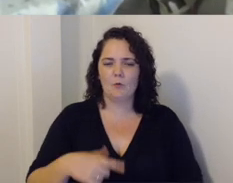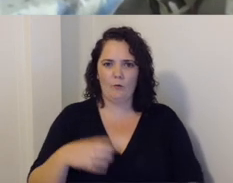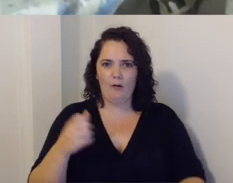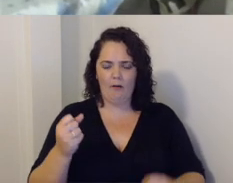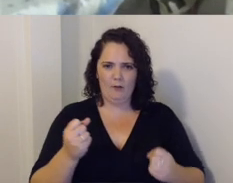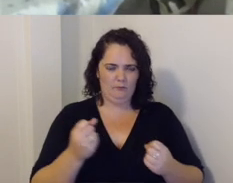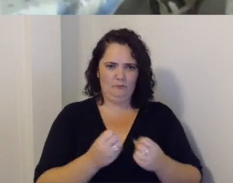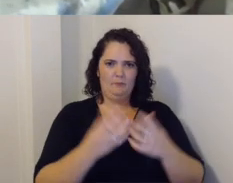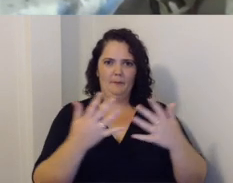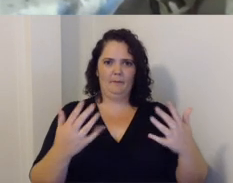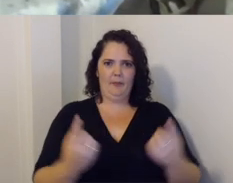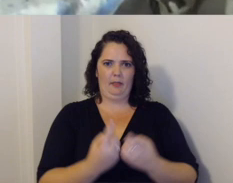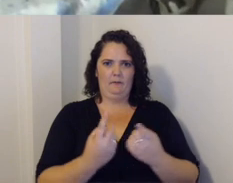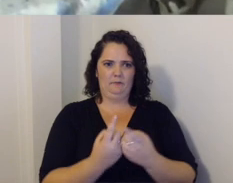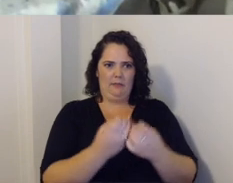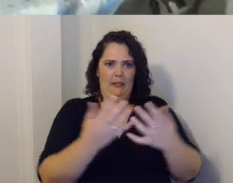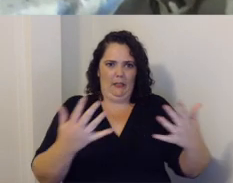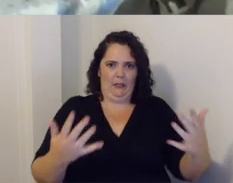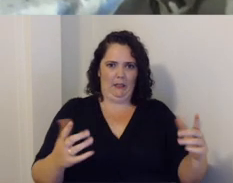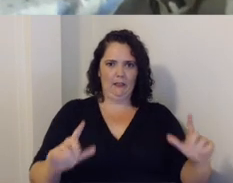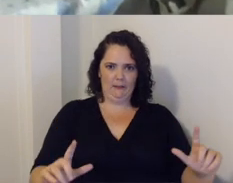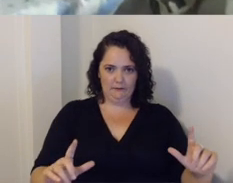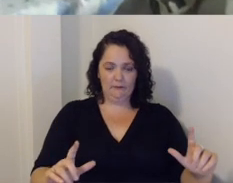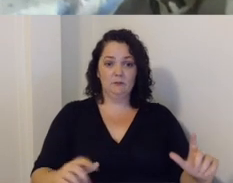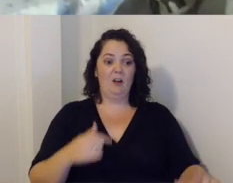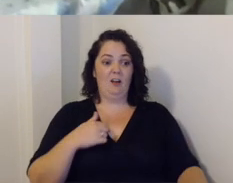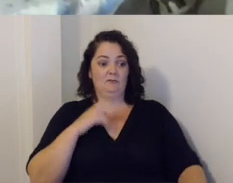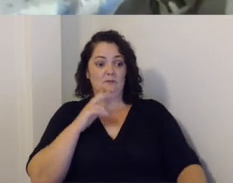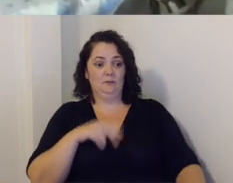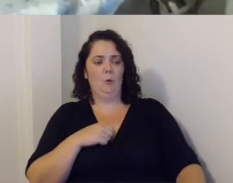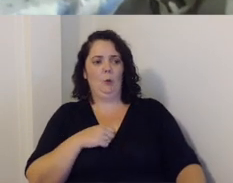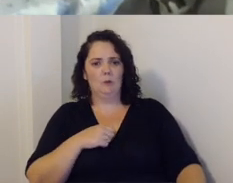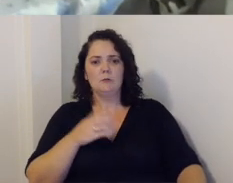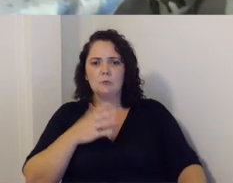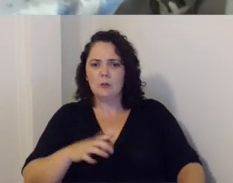do uh drawing of the body and life drawing to want to describe everything every fiber,